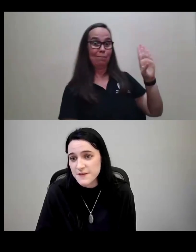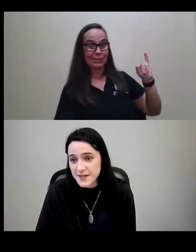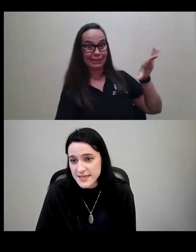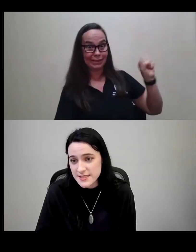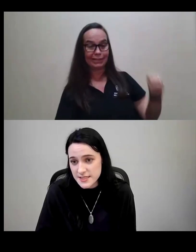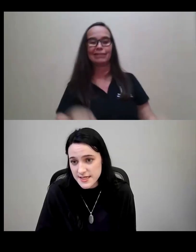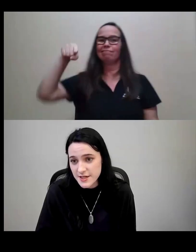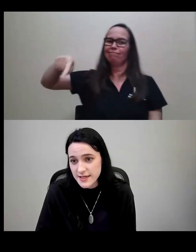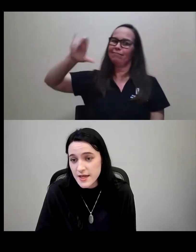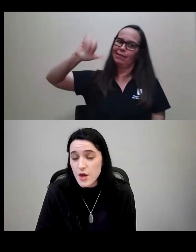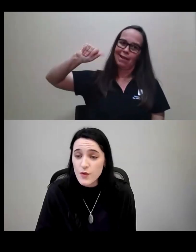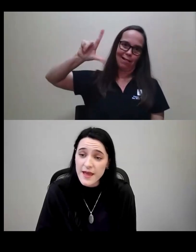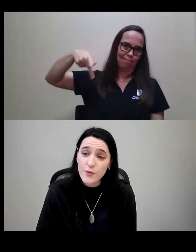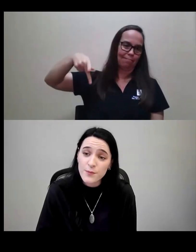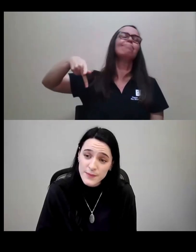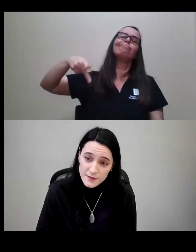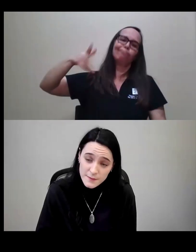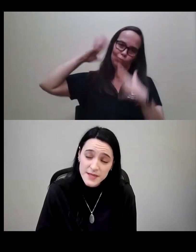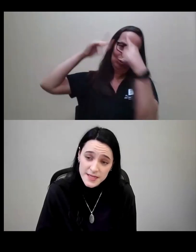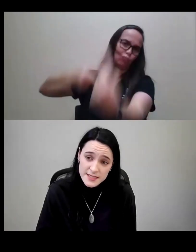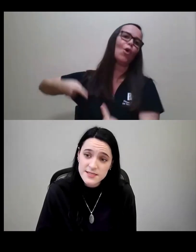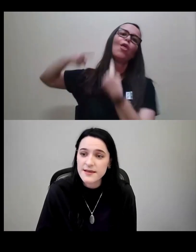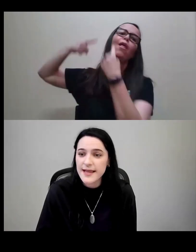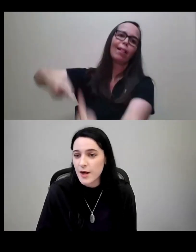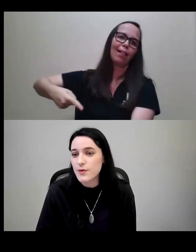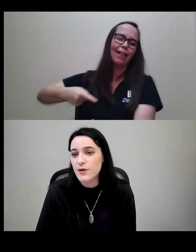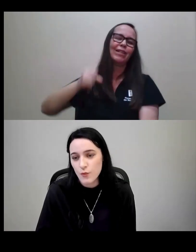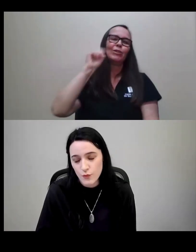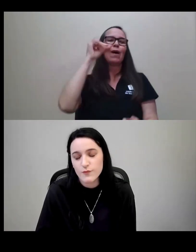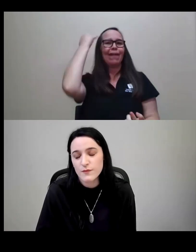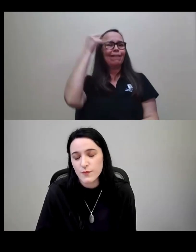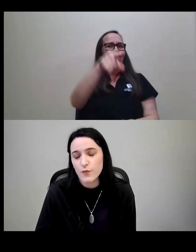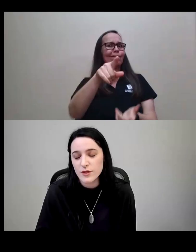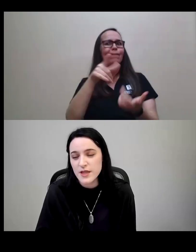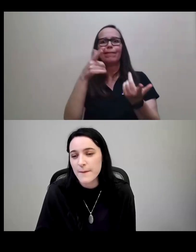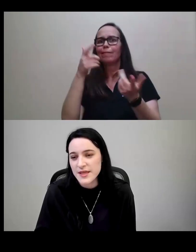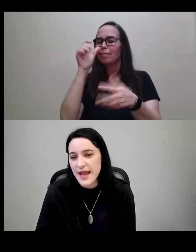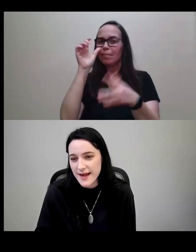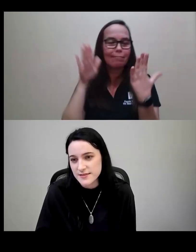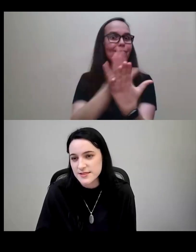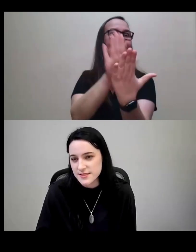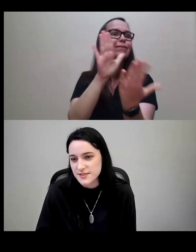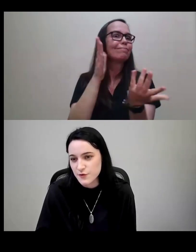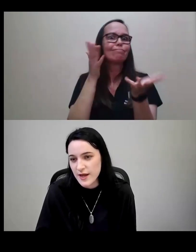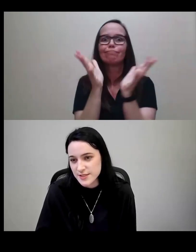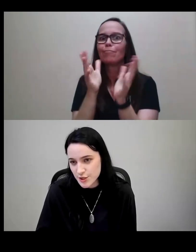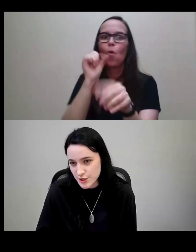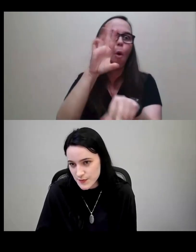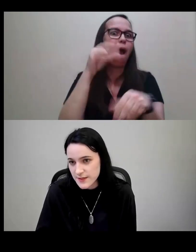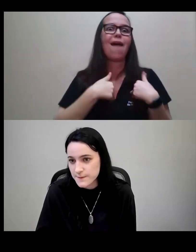It's very necessary. Without BICS, CALP will not be as successful as it could be.